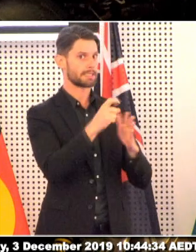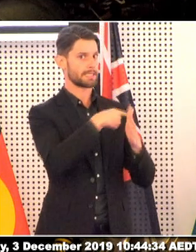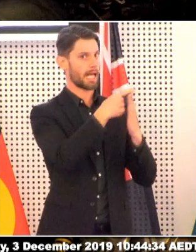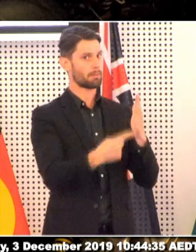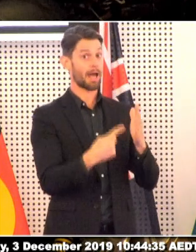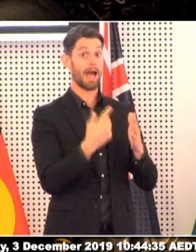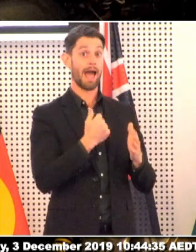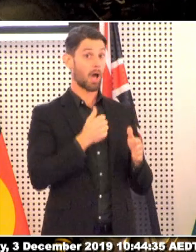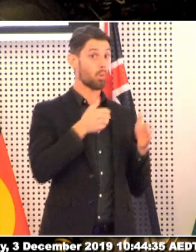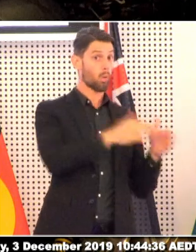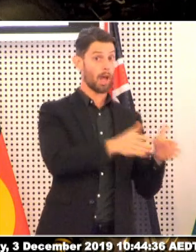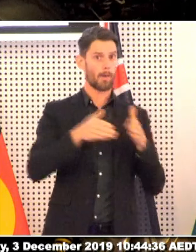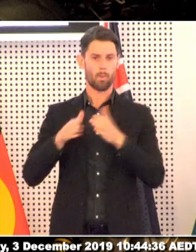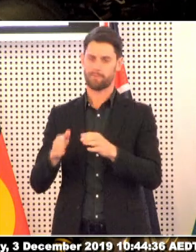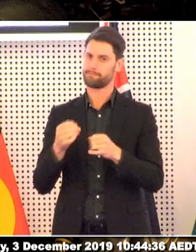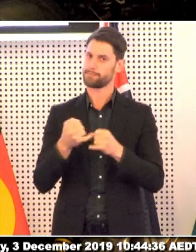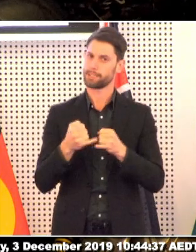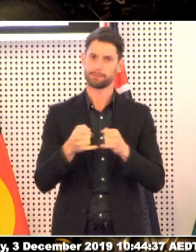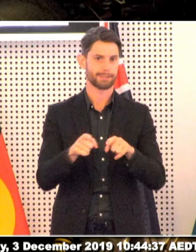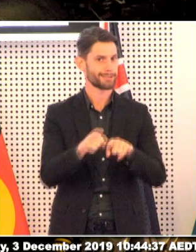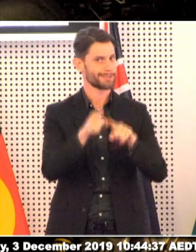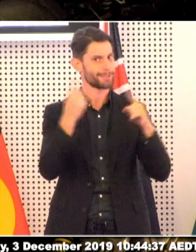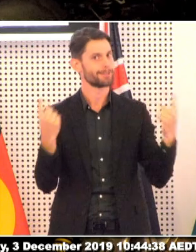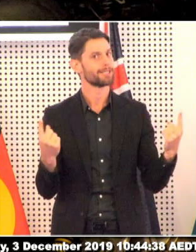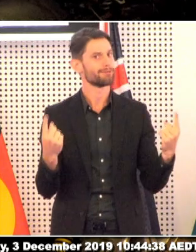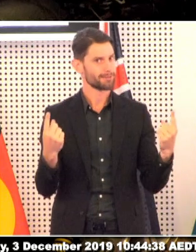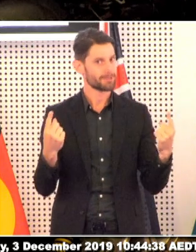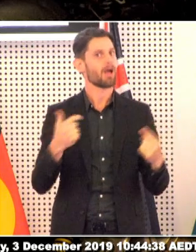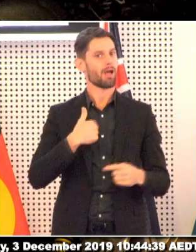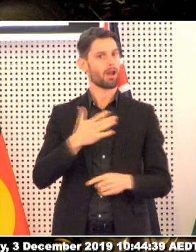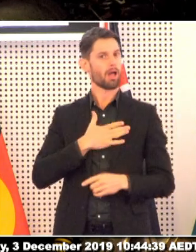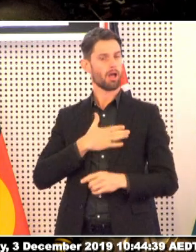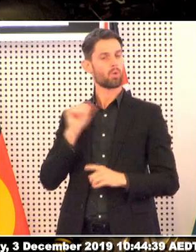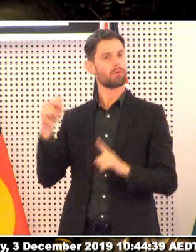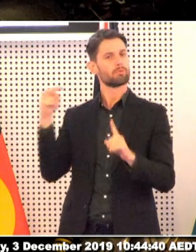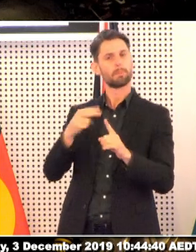- help understand the impact of the way in which restraints might have an impact on people with disability.